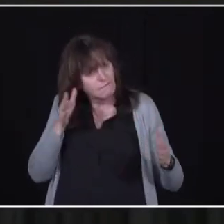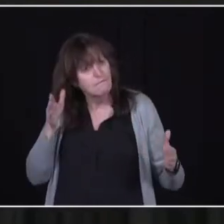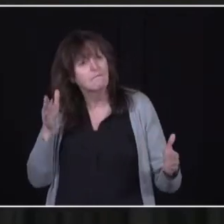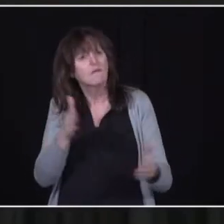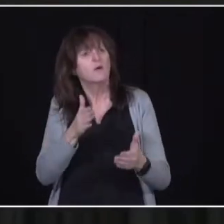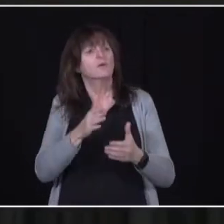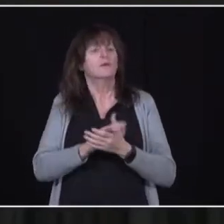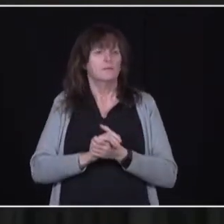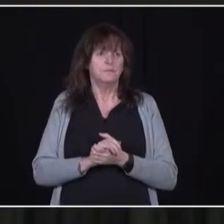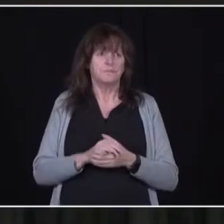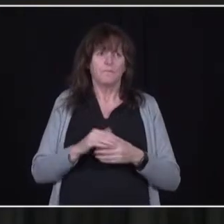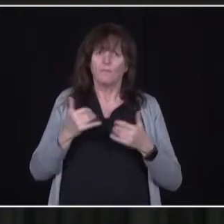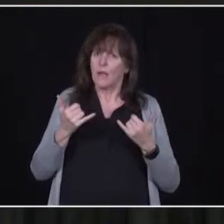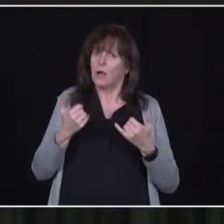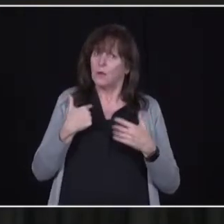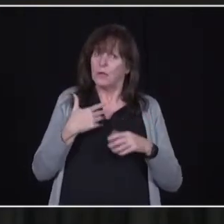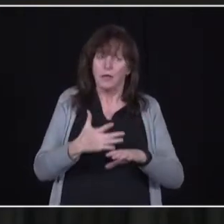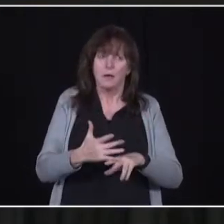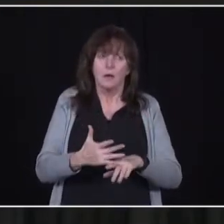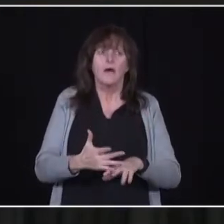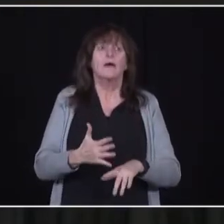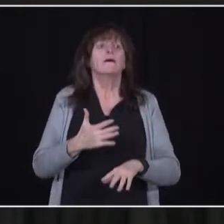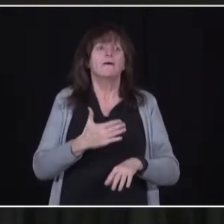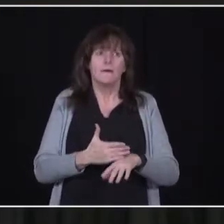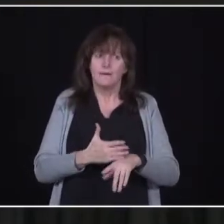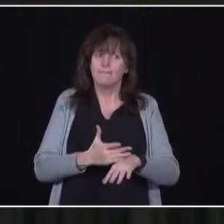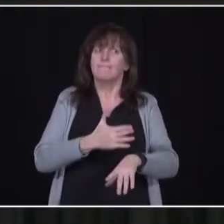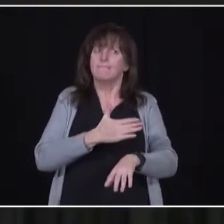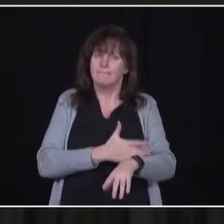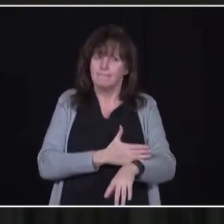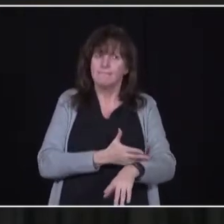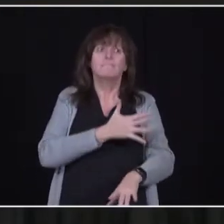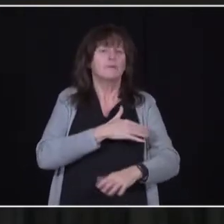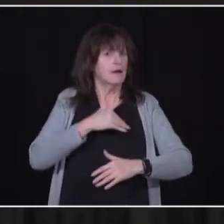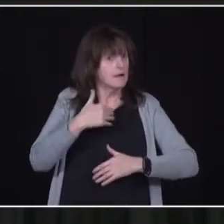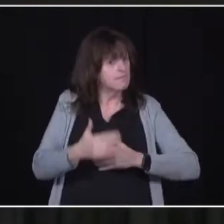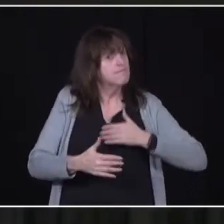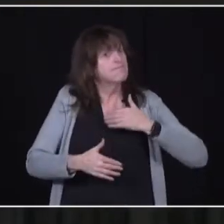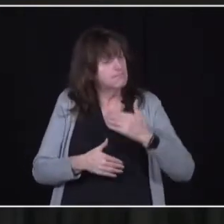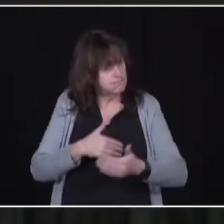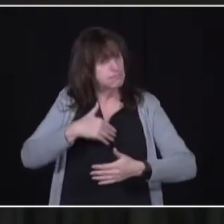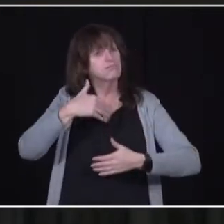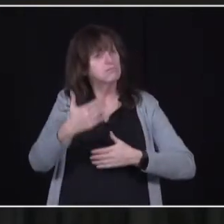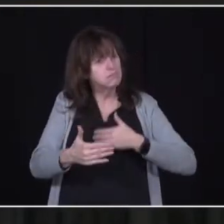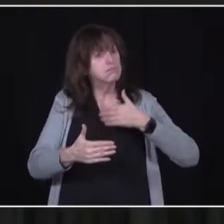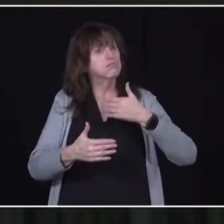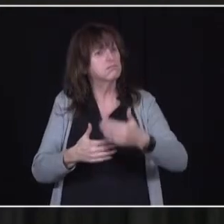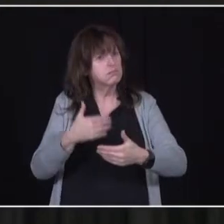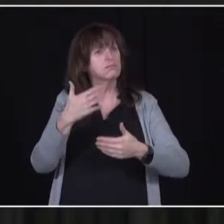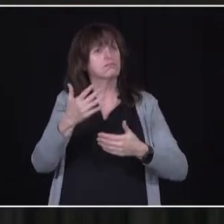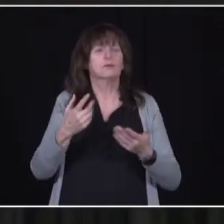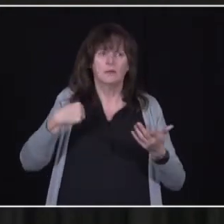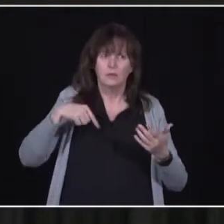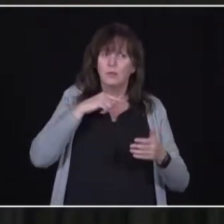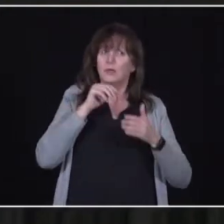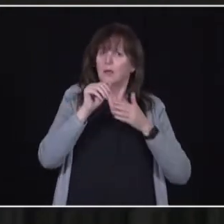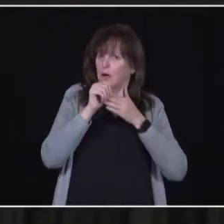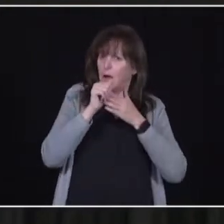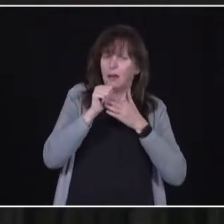progress, I should say, we are leaving the country. When I say we are doing Schmidt's progress,